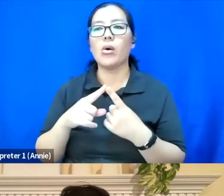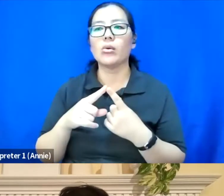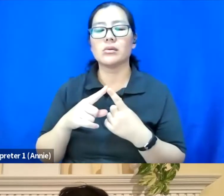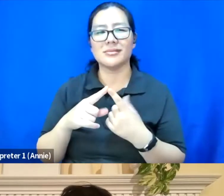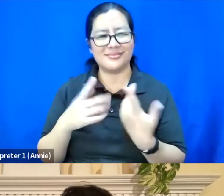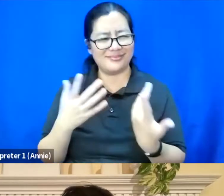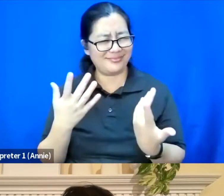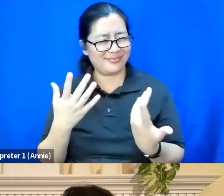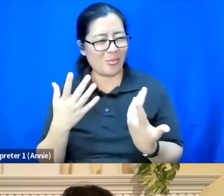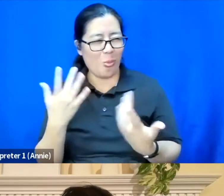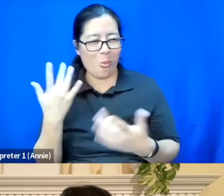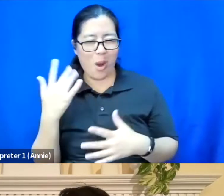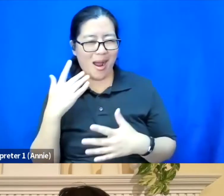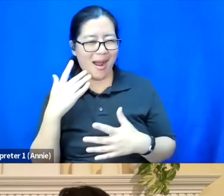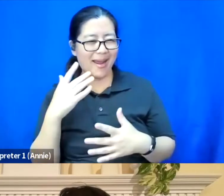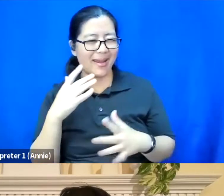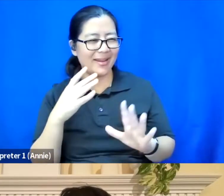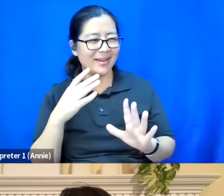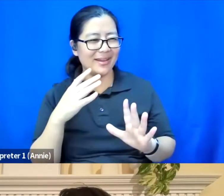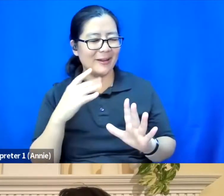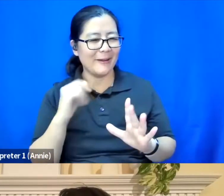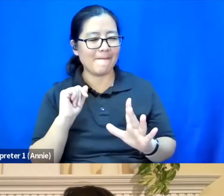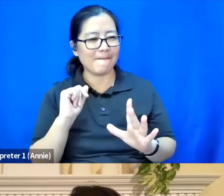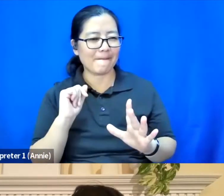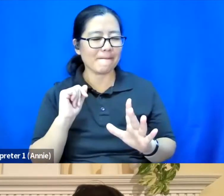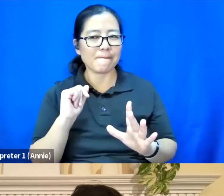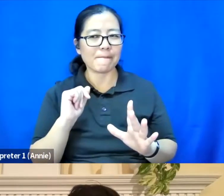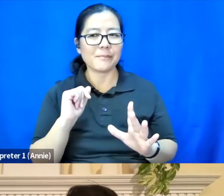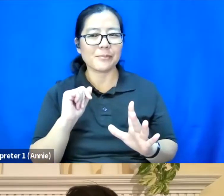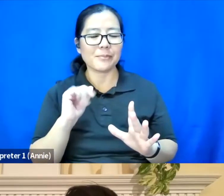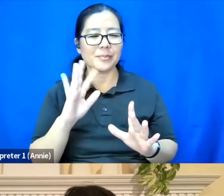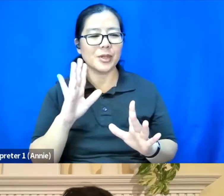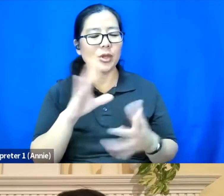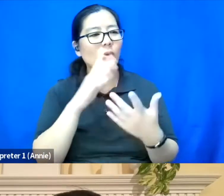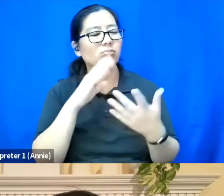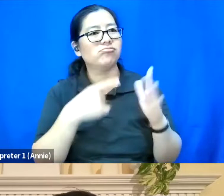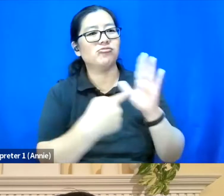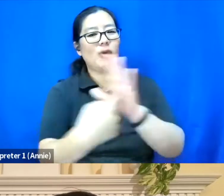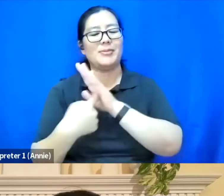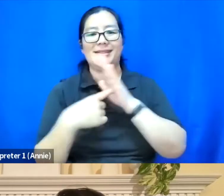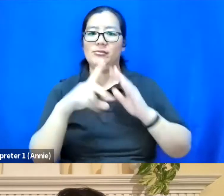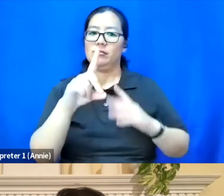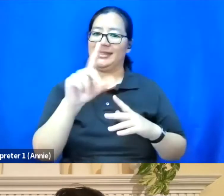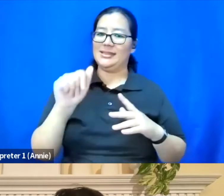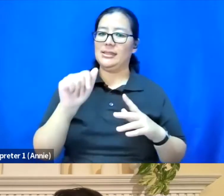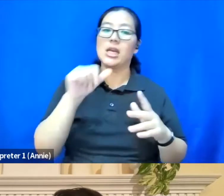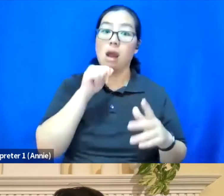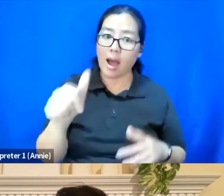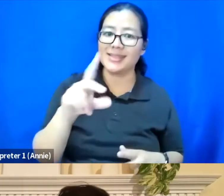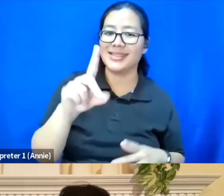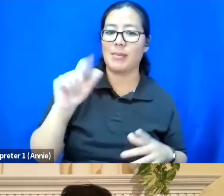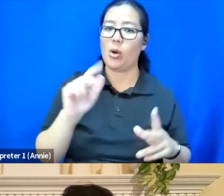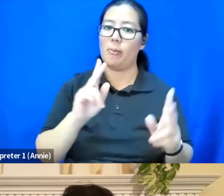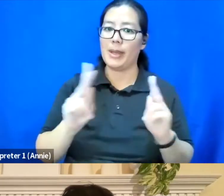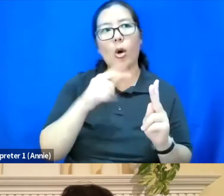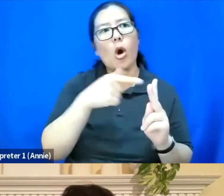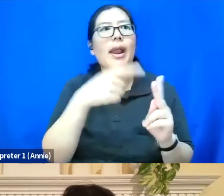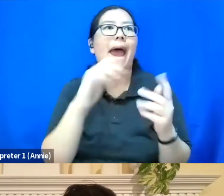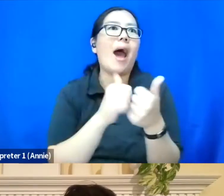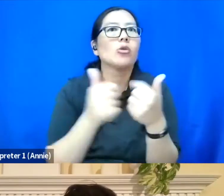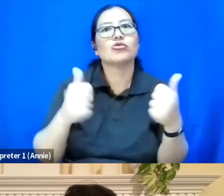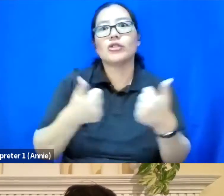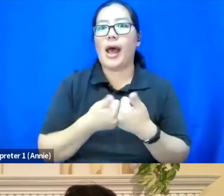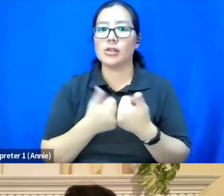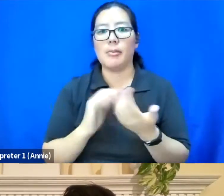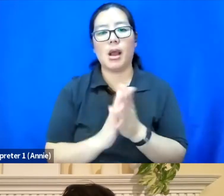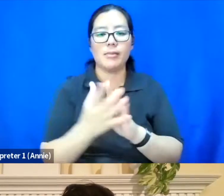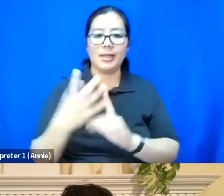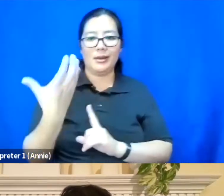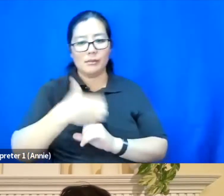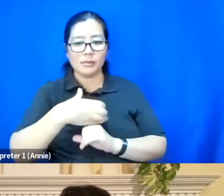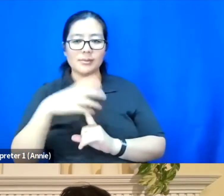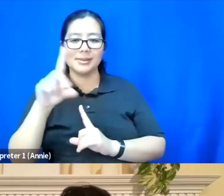your works all embody this -- this quality of -- of memory, of memoir, of, sort of,